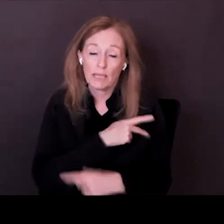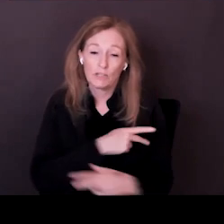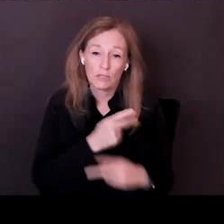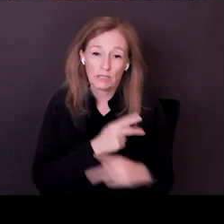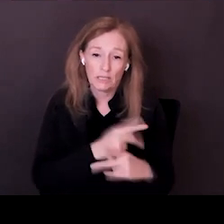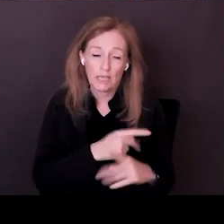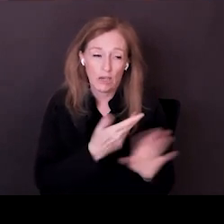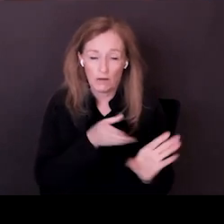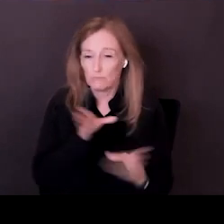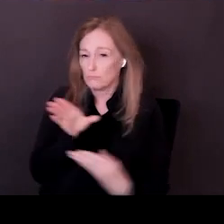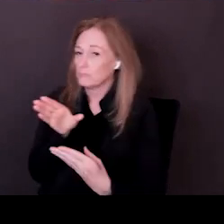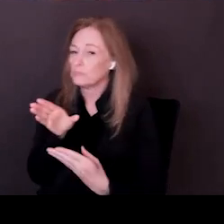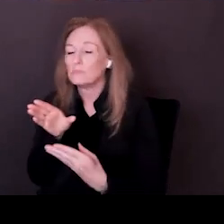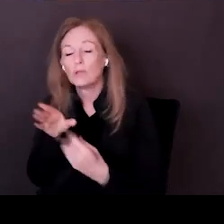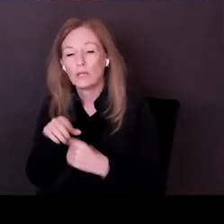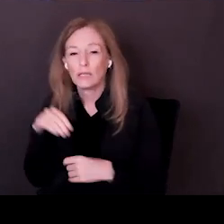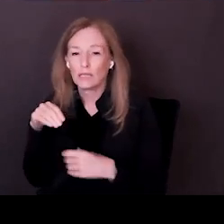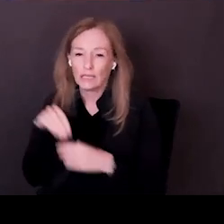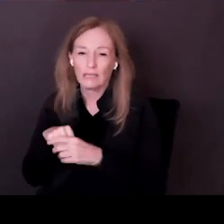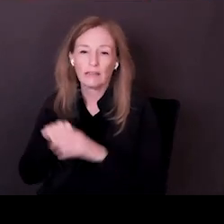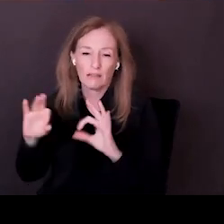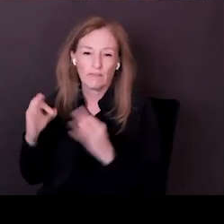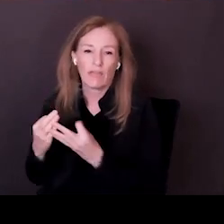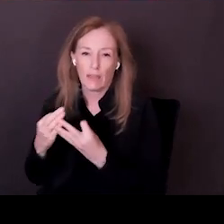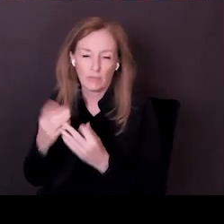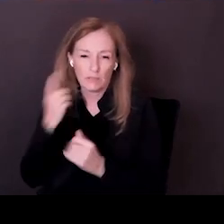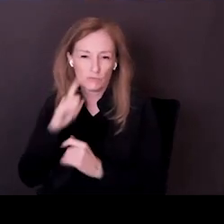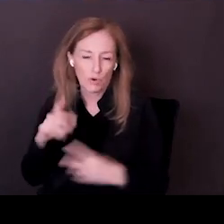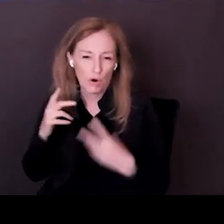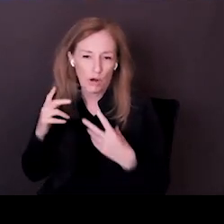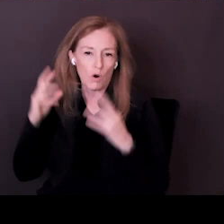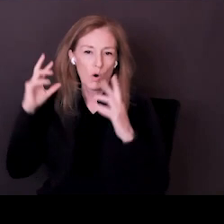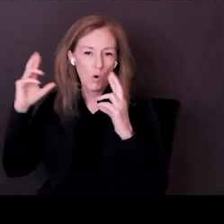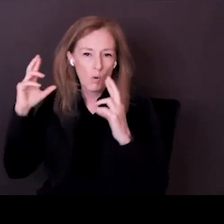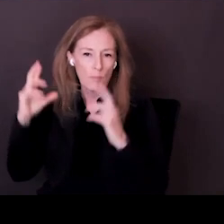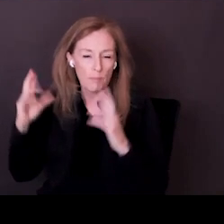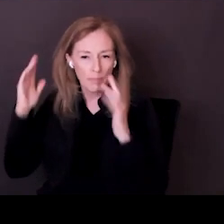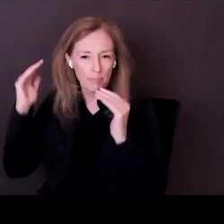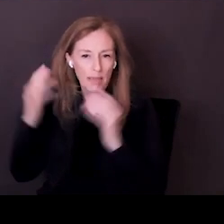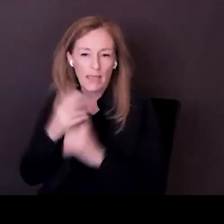RESIDENTIAL CARE IF THAT IS THE MOST APPROPRIATE ISSUE FOR THEM.